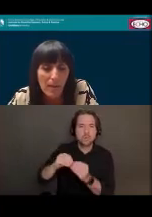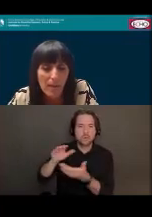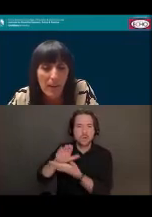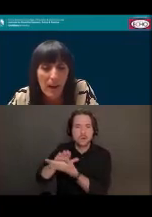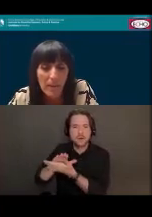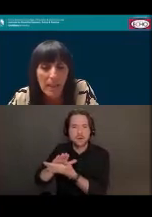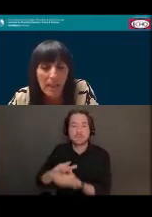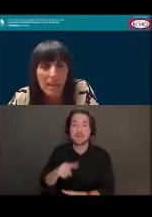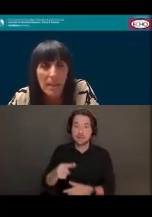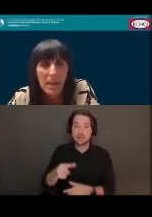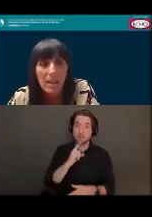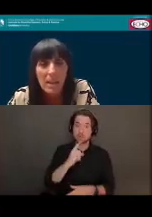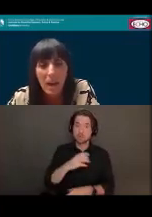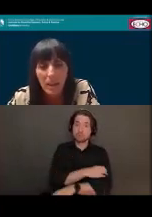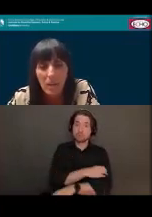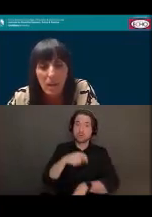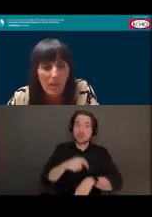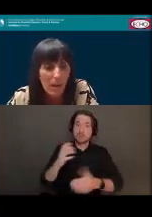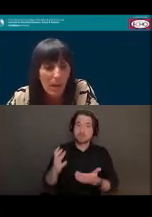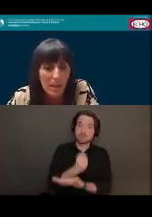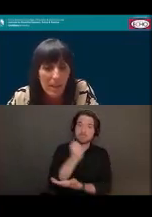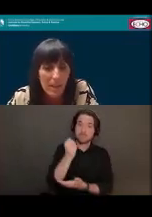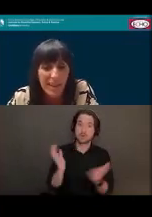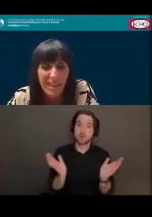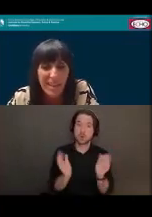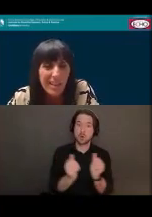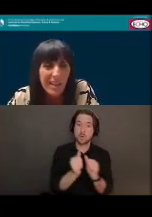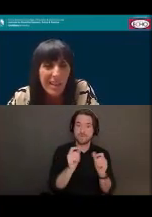for families, talking with families, that this isn't